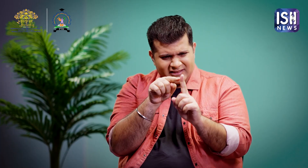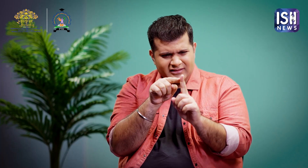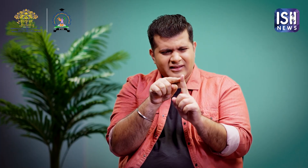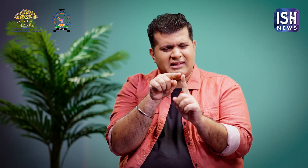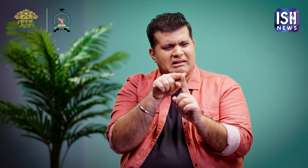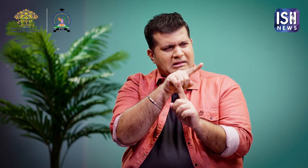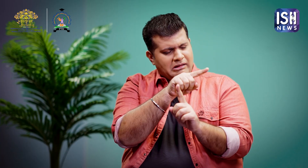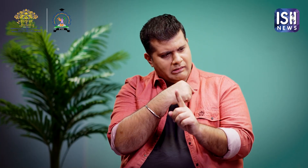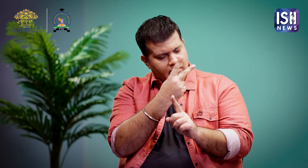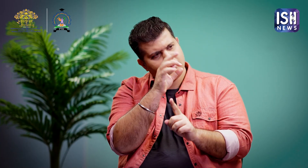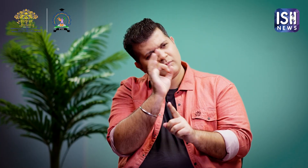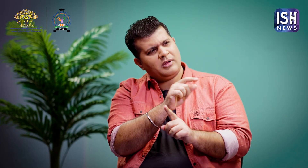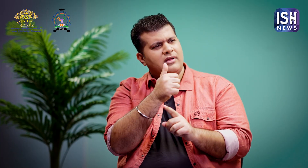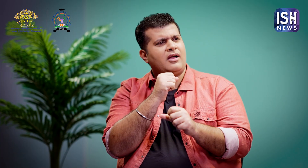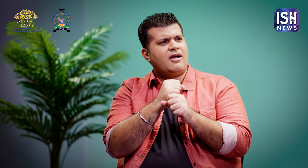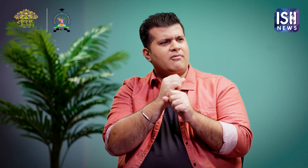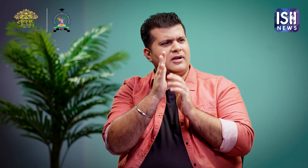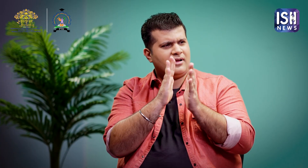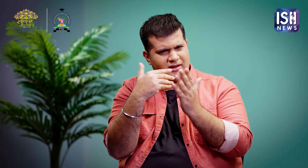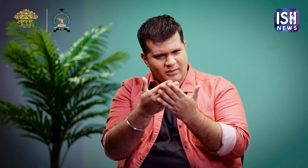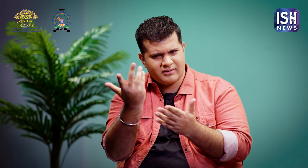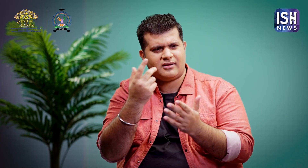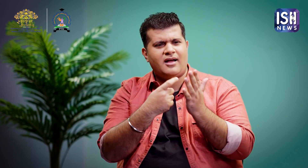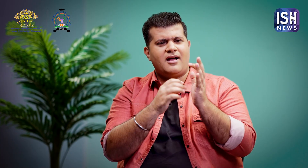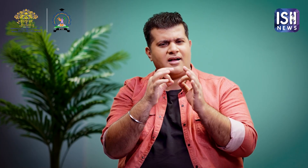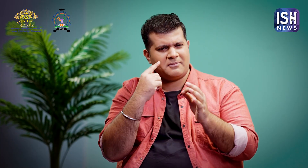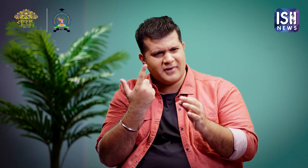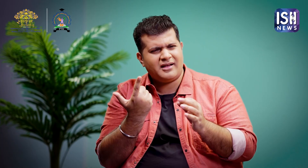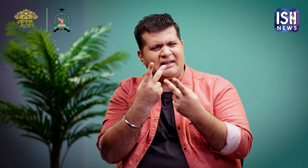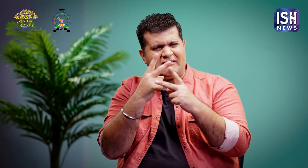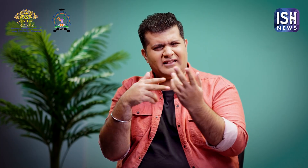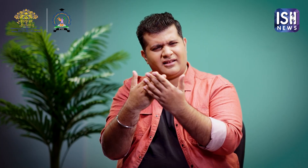you could have secured a stable government job with great opportunities, like in the Railways or RBI, etc.